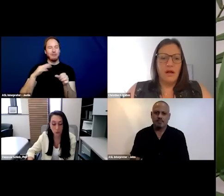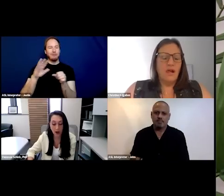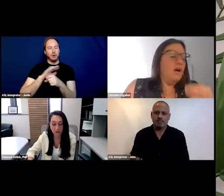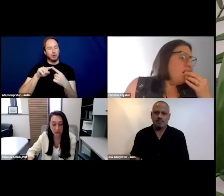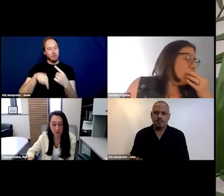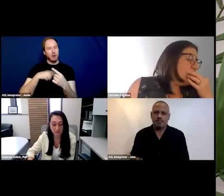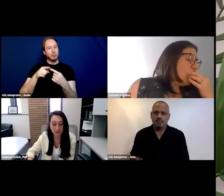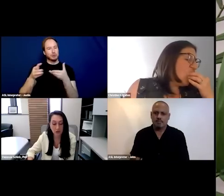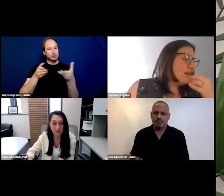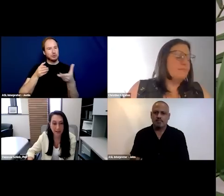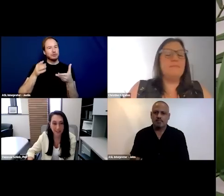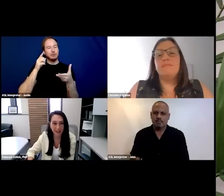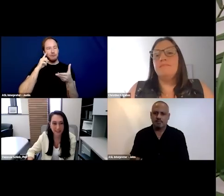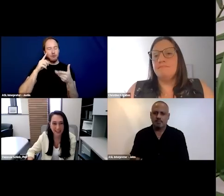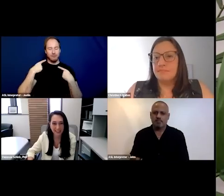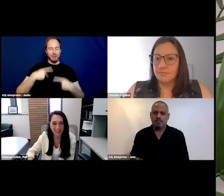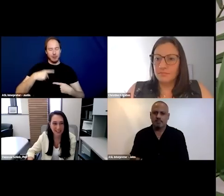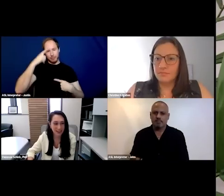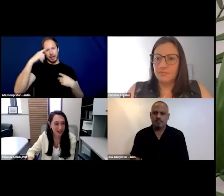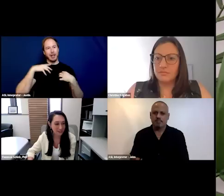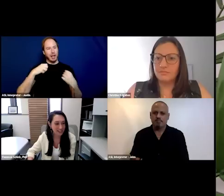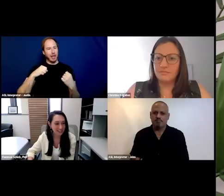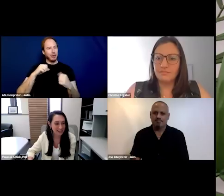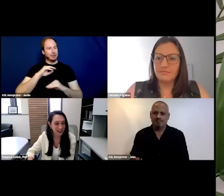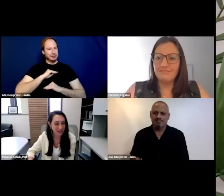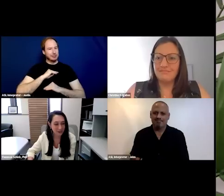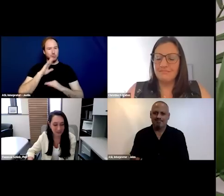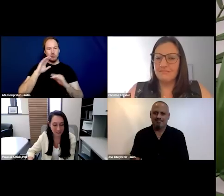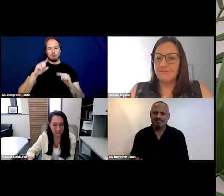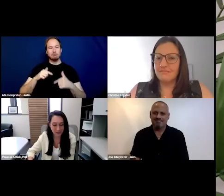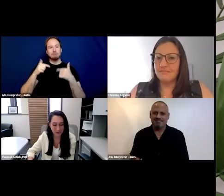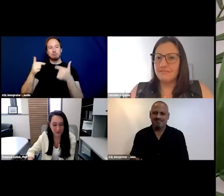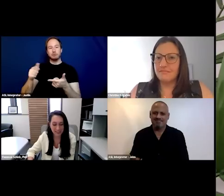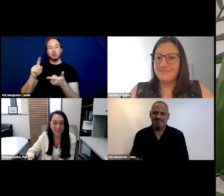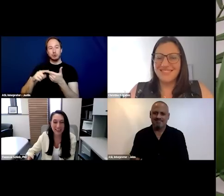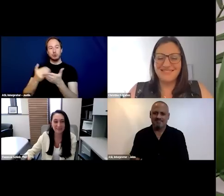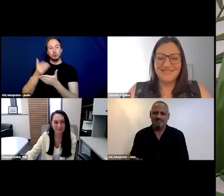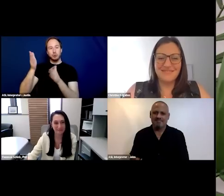with a wide range of physical and mental health needs. All right, turning it on over to you, Miss Kilgallen again.